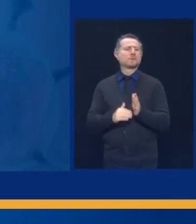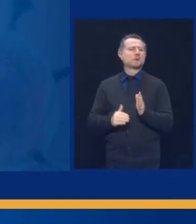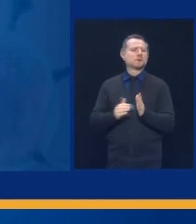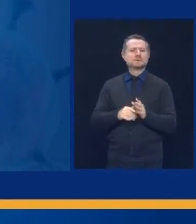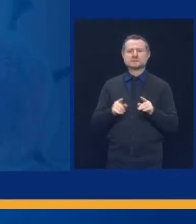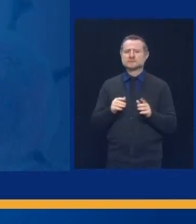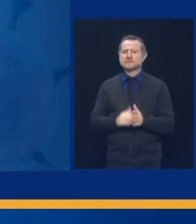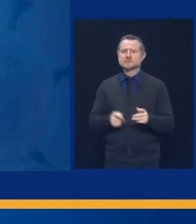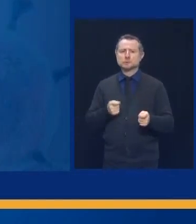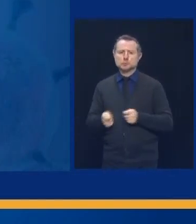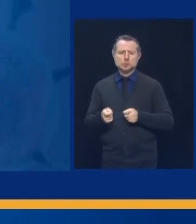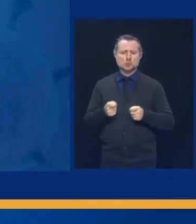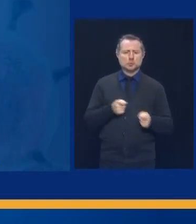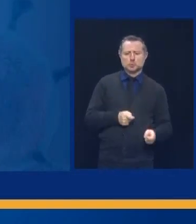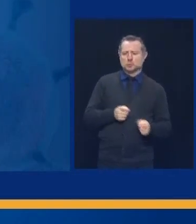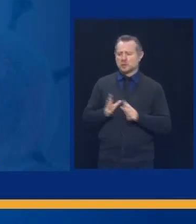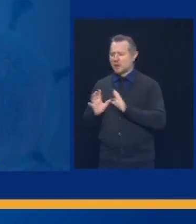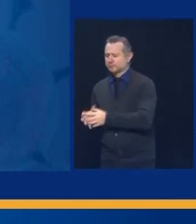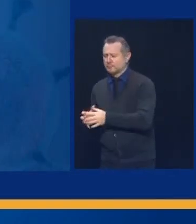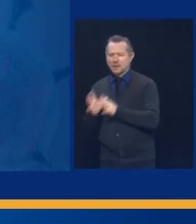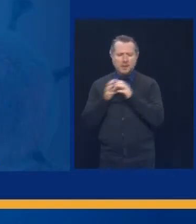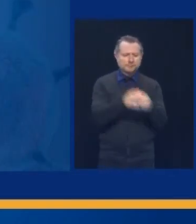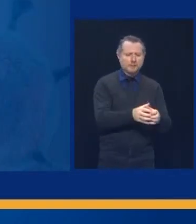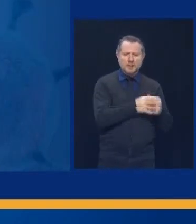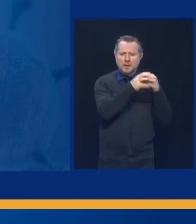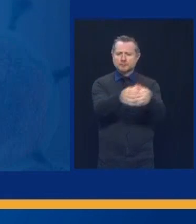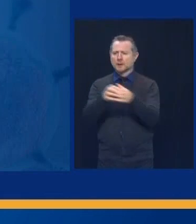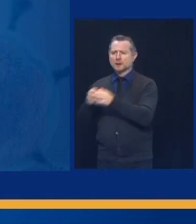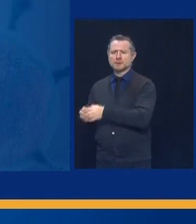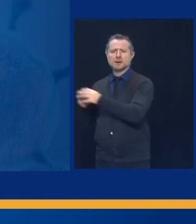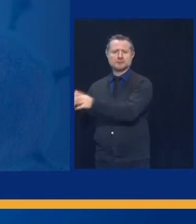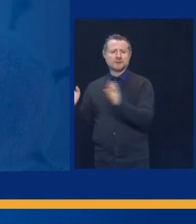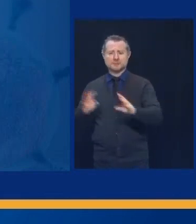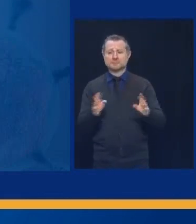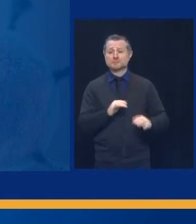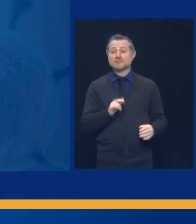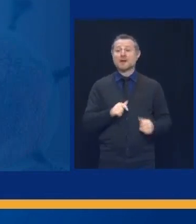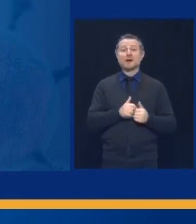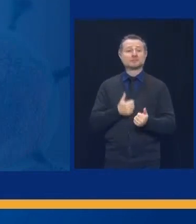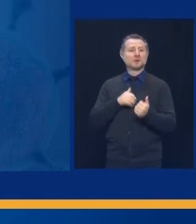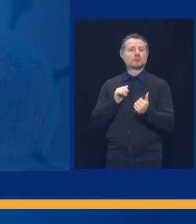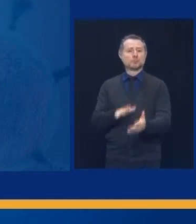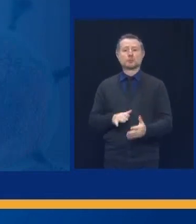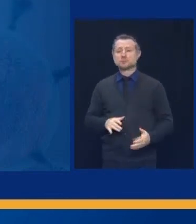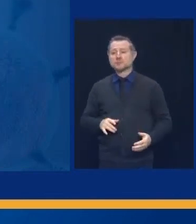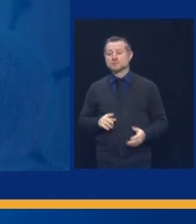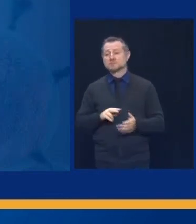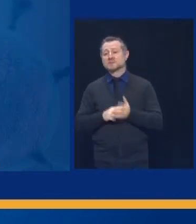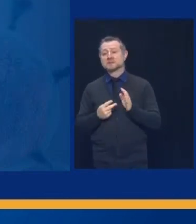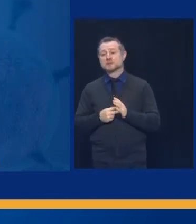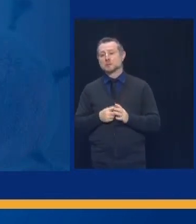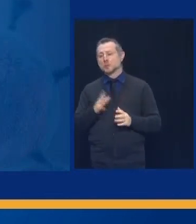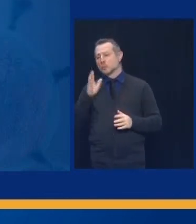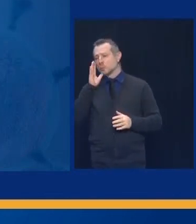STARTING AND THEN YOU RUN AND YOU ATTACK THOSE SMALL SPREADS.